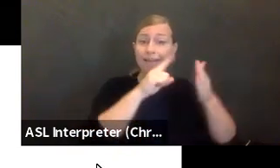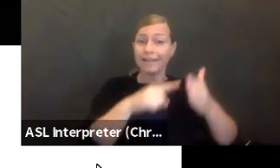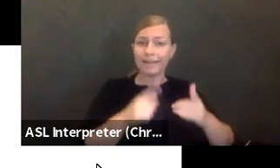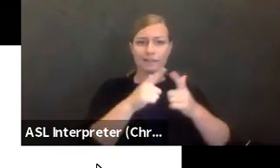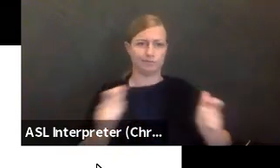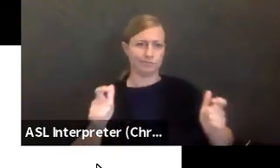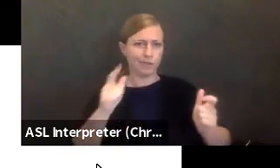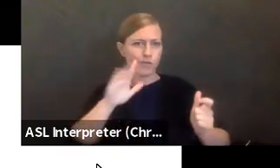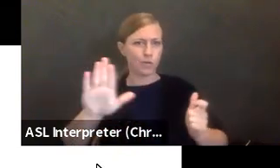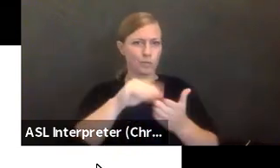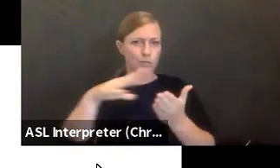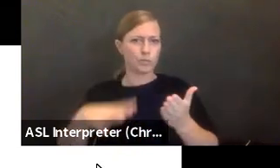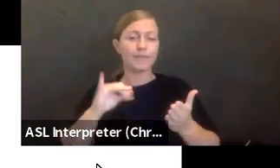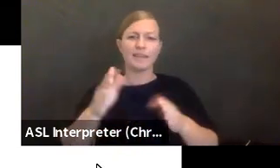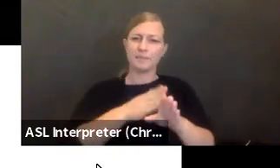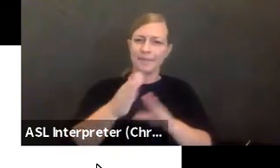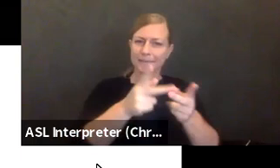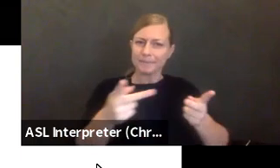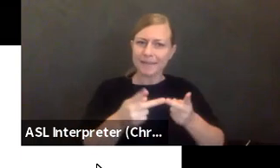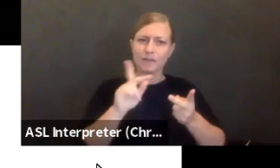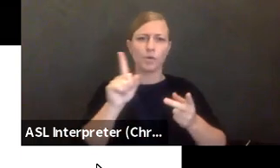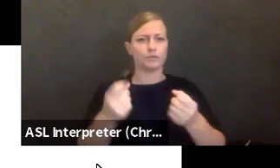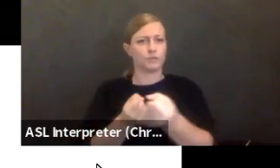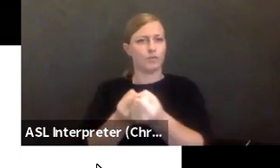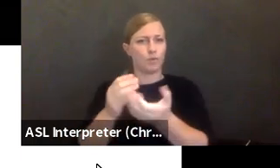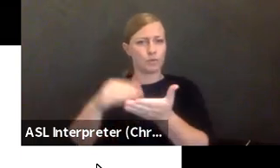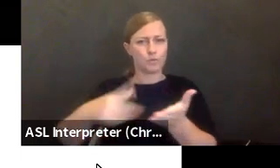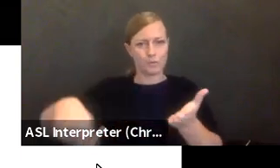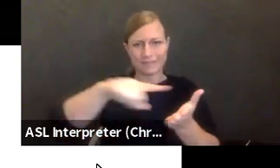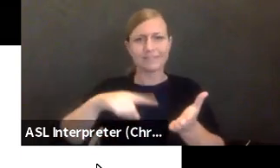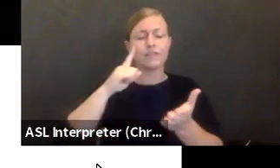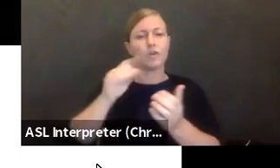A learning management system is a hub